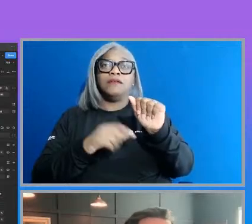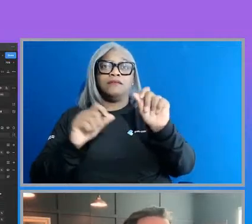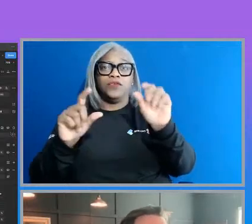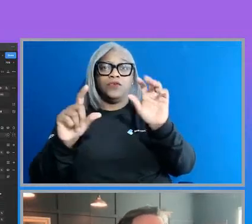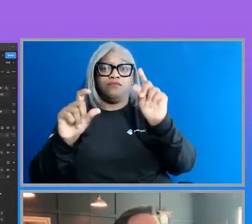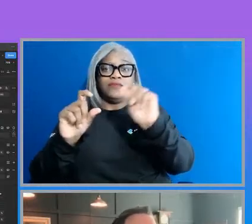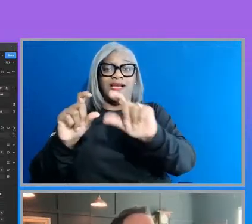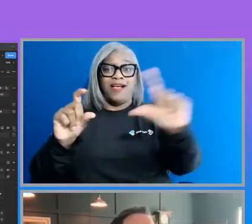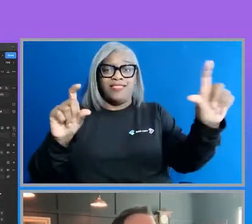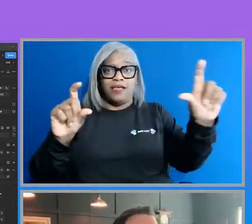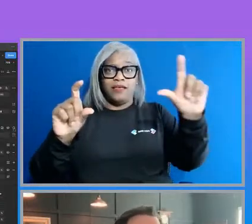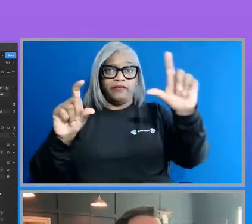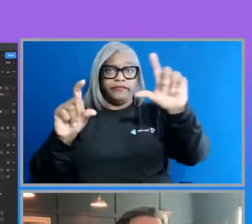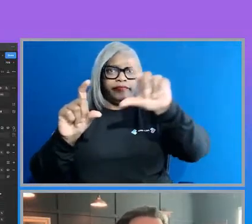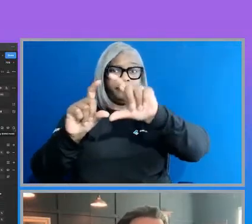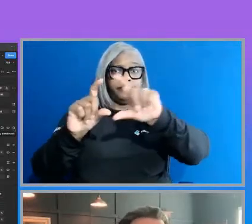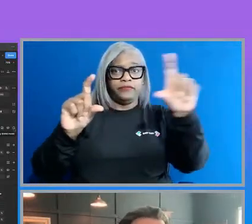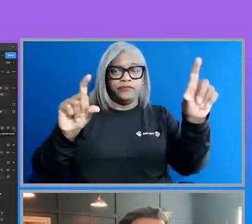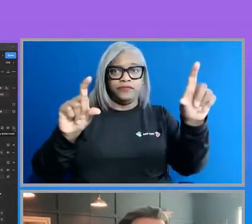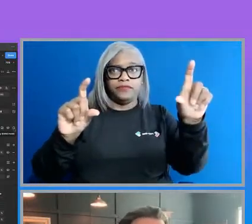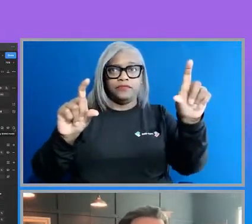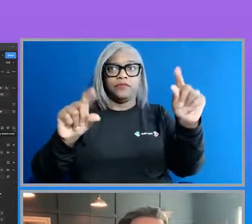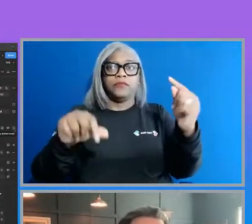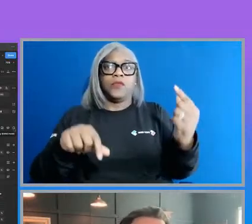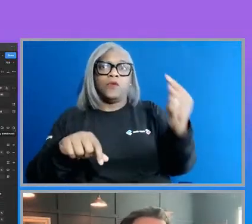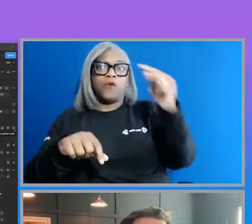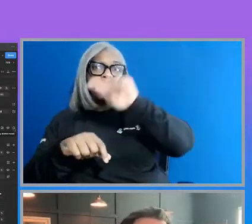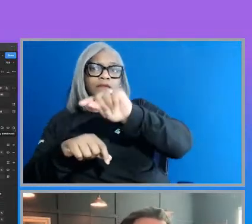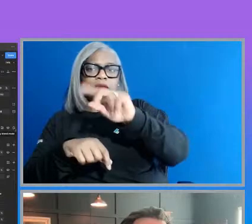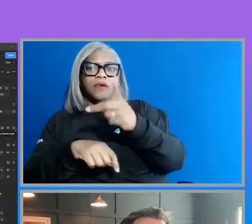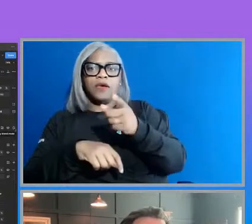or highlight the section. Go to that appearance area on the